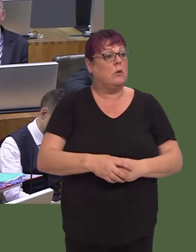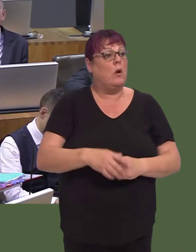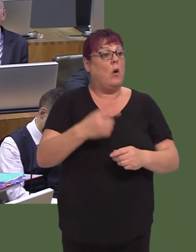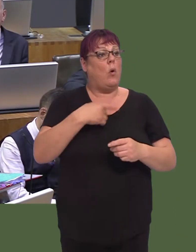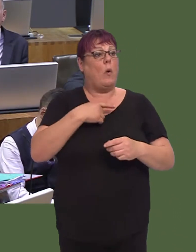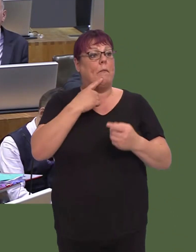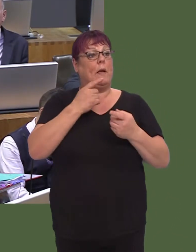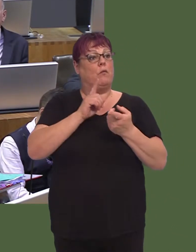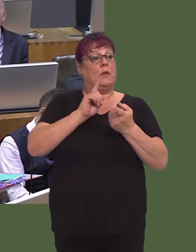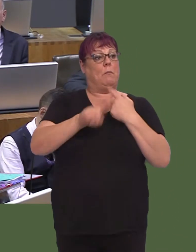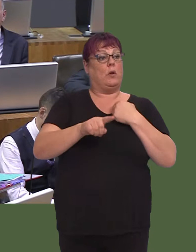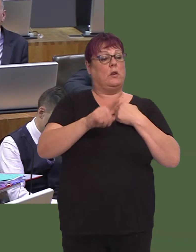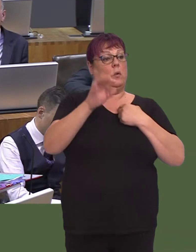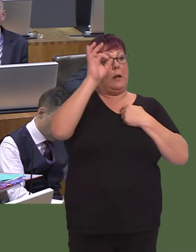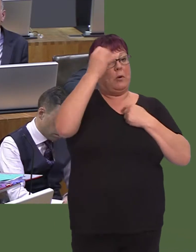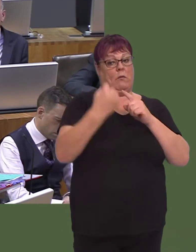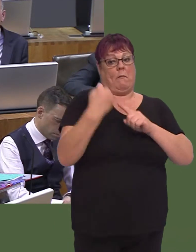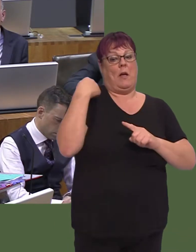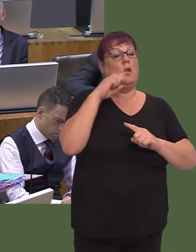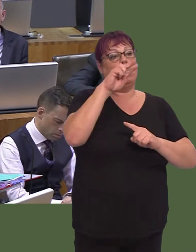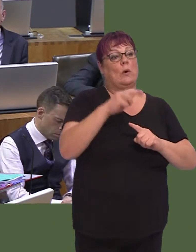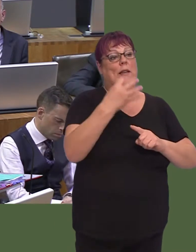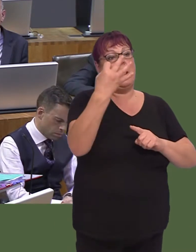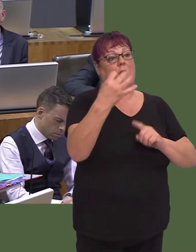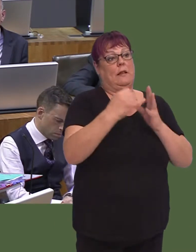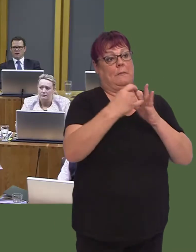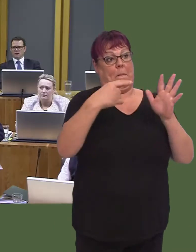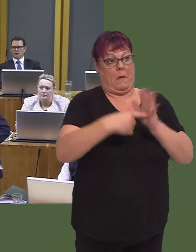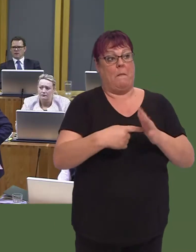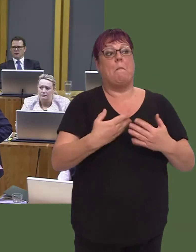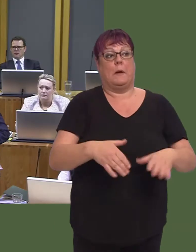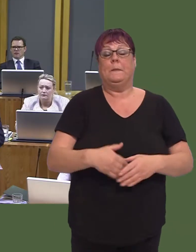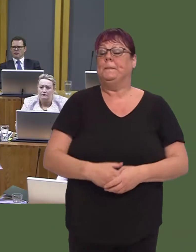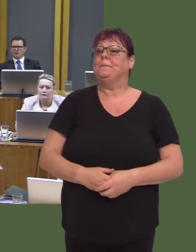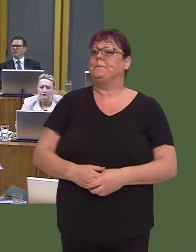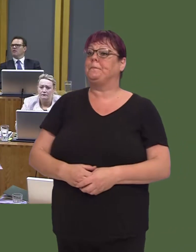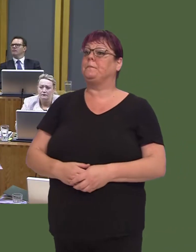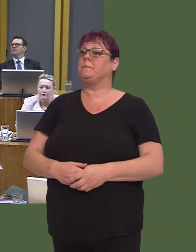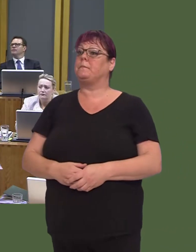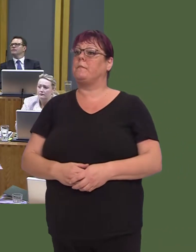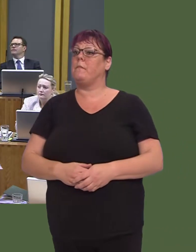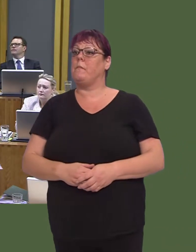Secretary responded to the commissioner on 28 September. Jenny Rathbone AM: Thank you, First Minister.